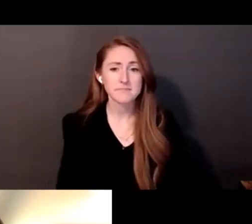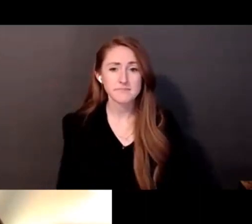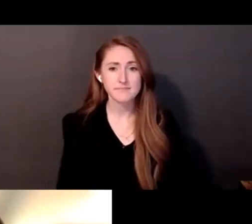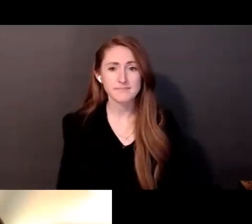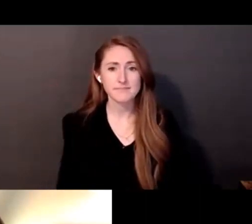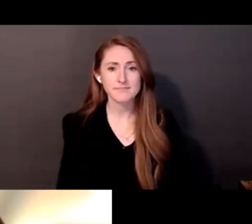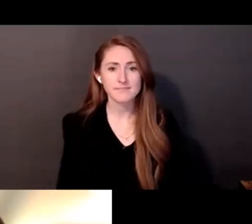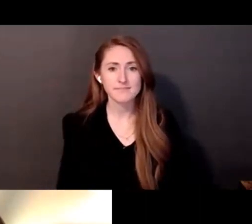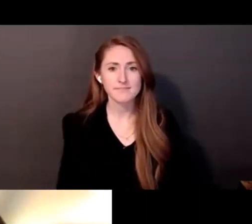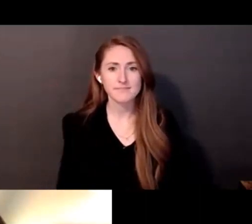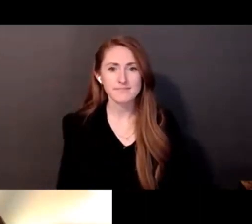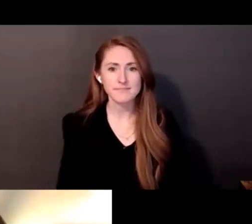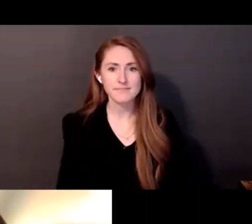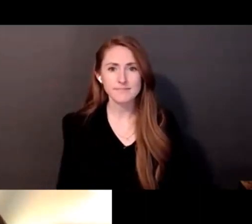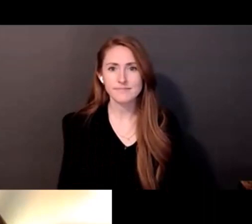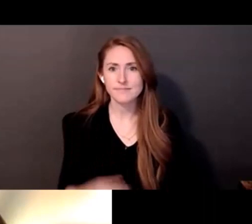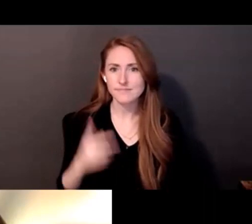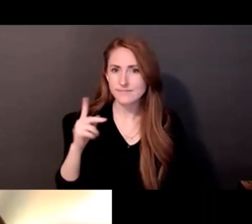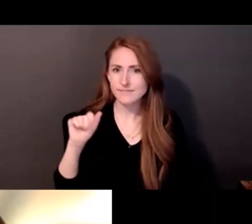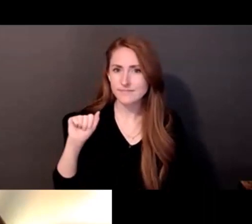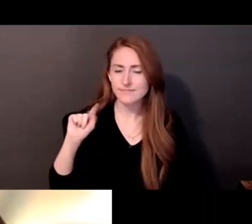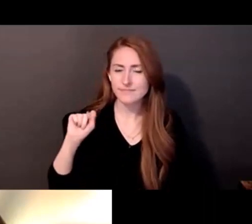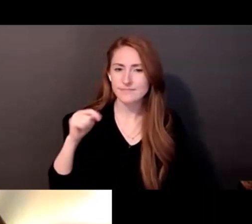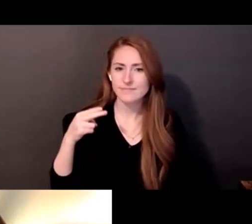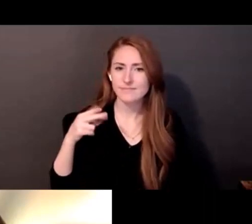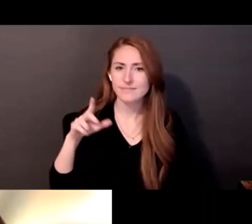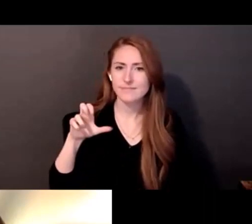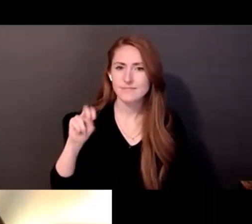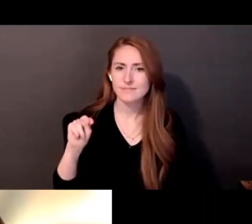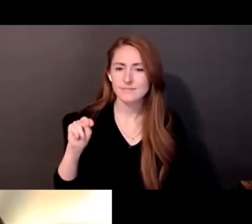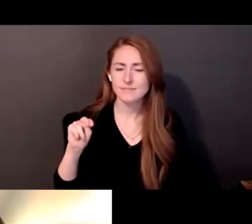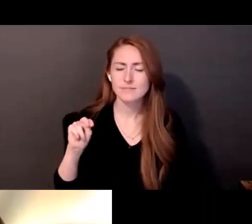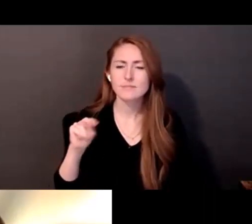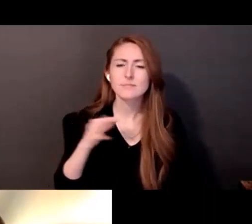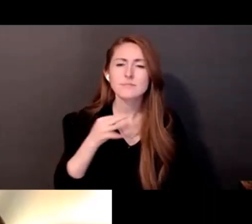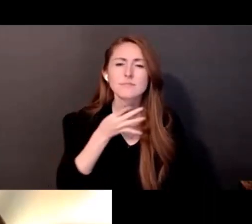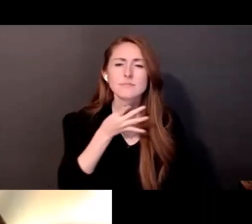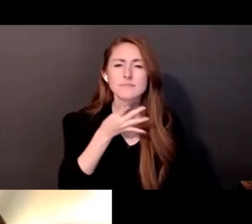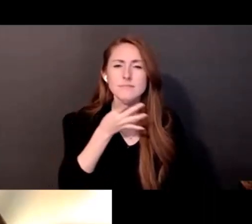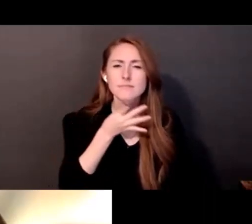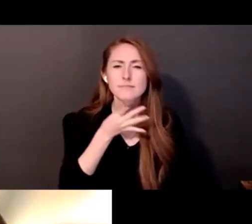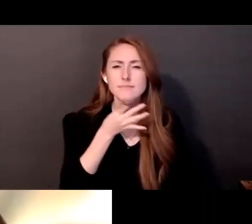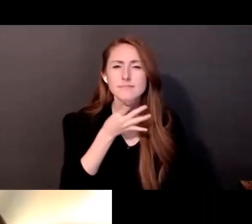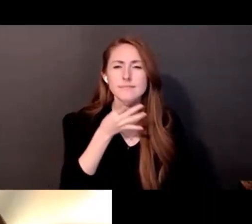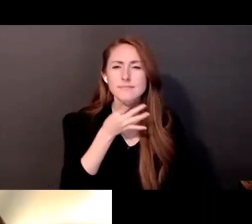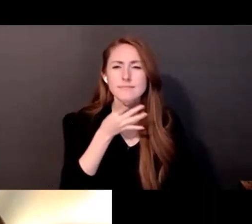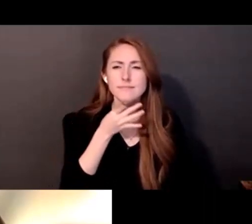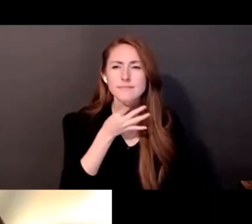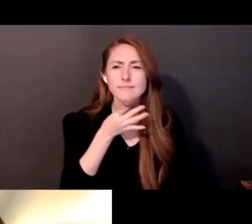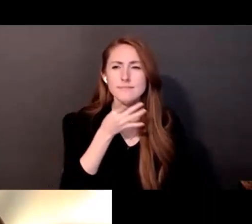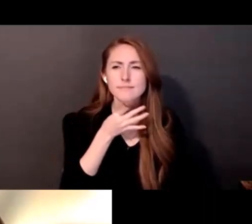And do you see any applicability to the work